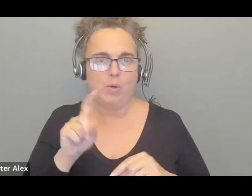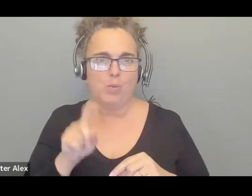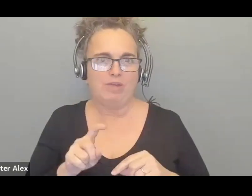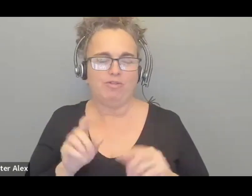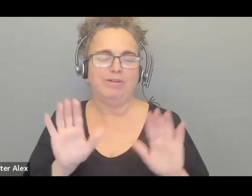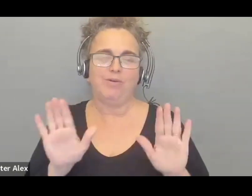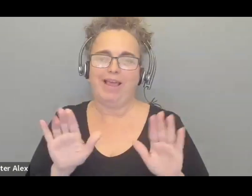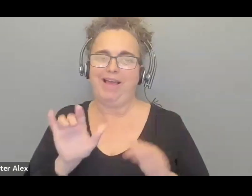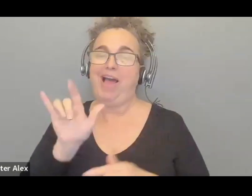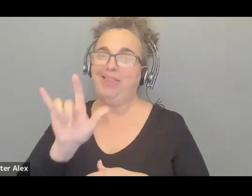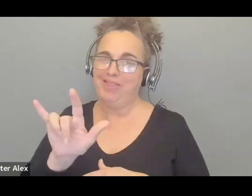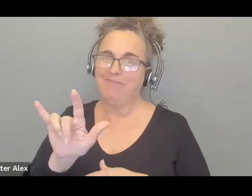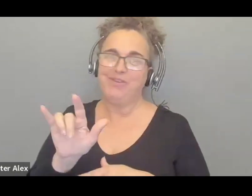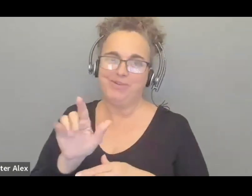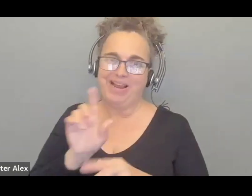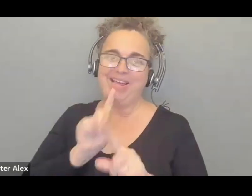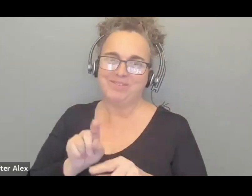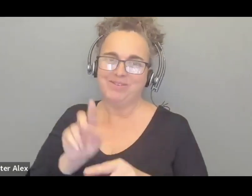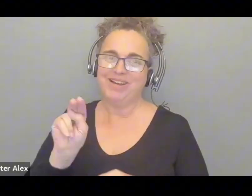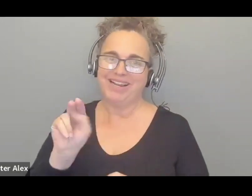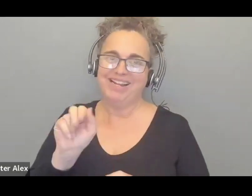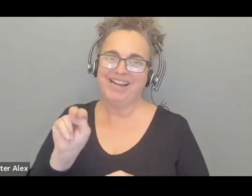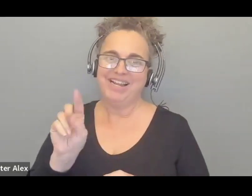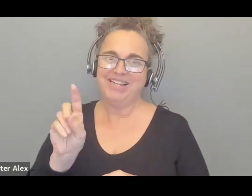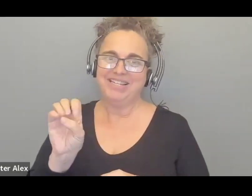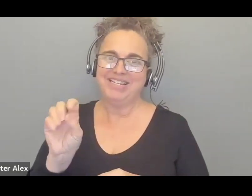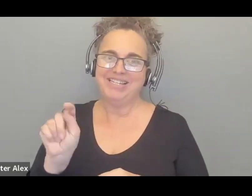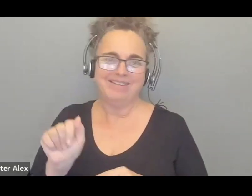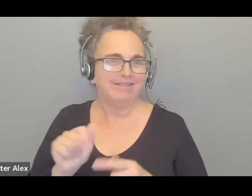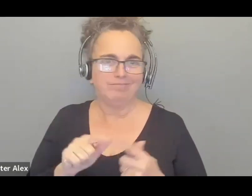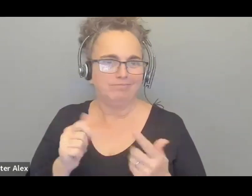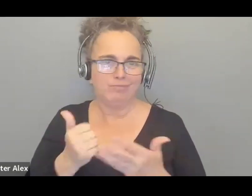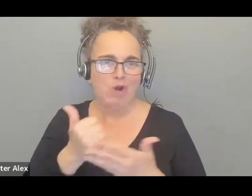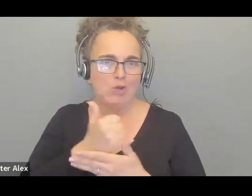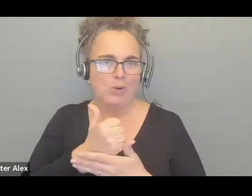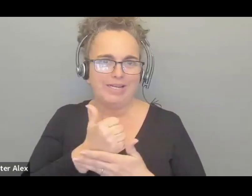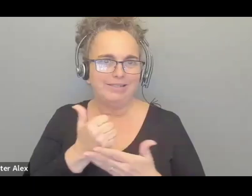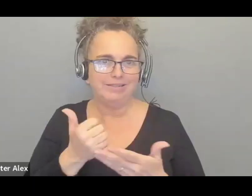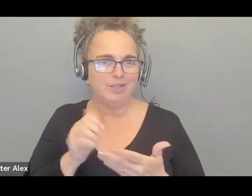I love your answer Nandita about where's kind of, what are the priorities of the organization that you're within?